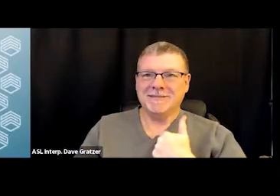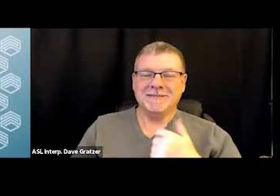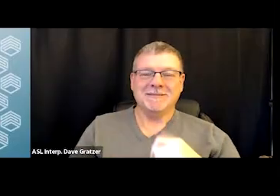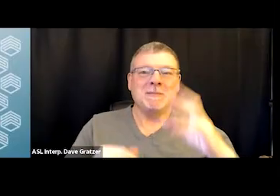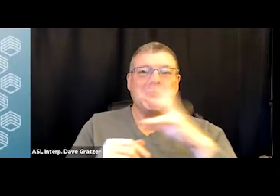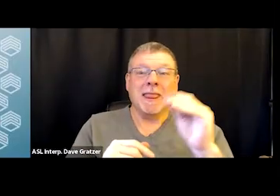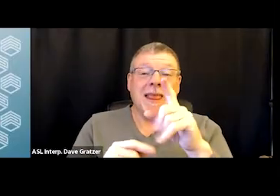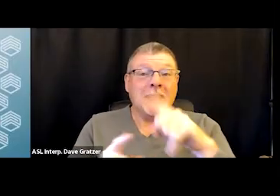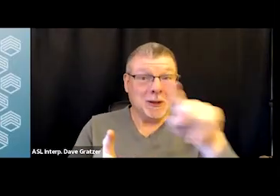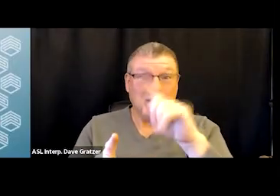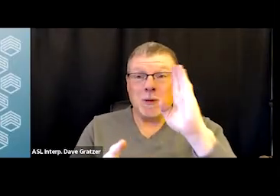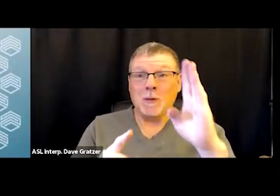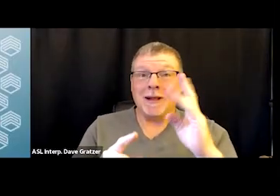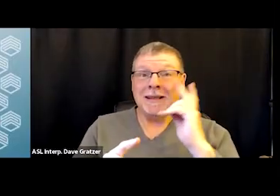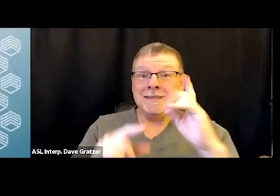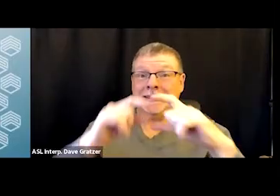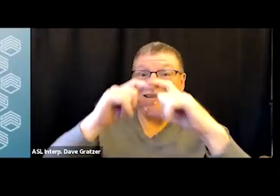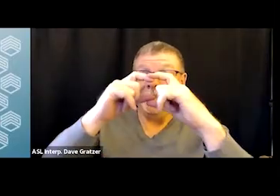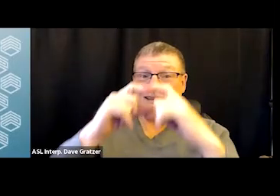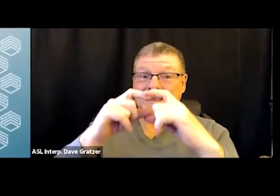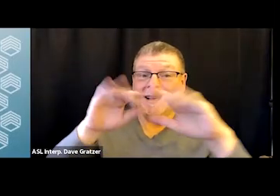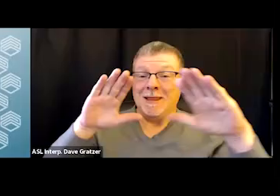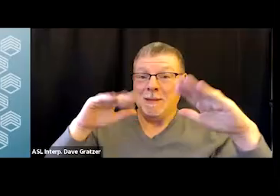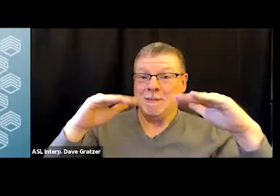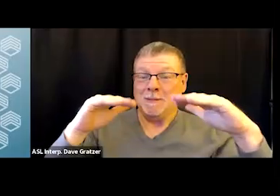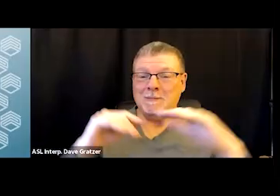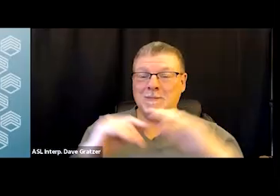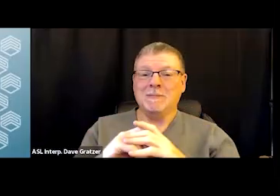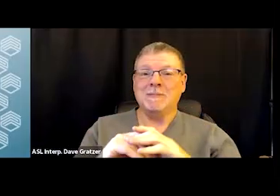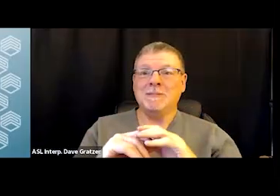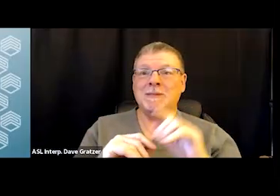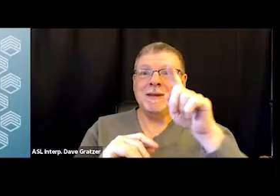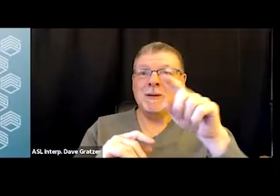You, uh, will see an icon at the bottom of your screen where you, you are welcome to